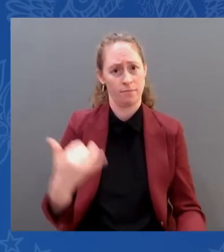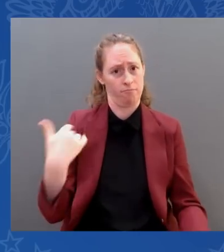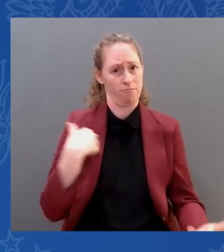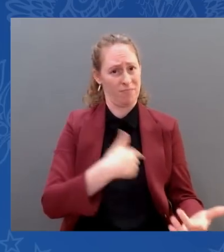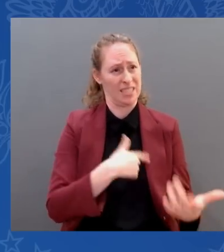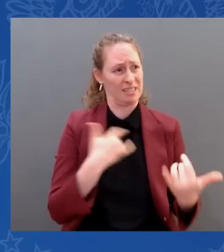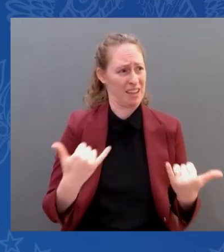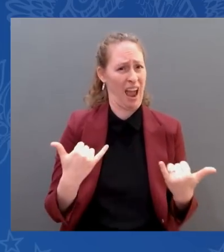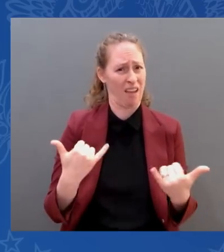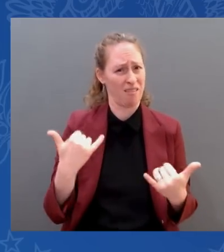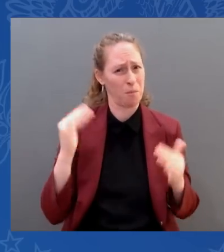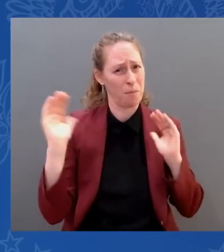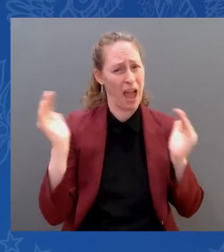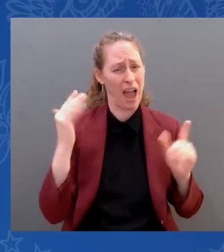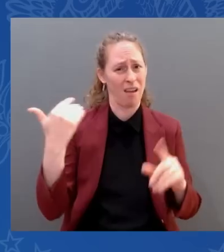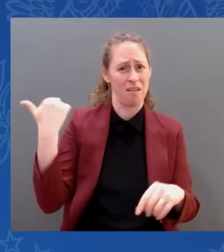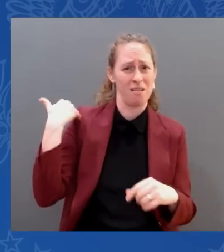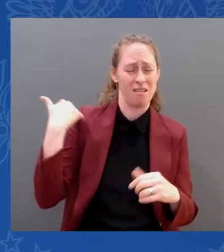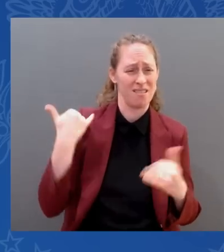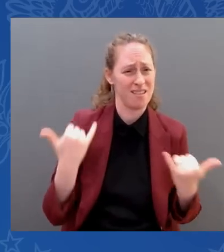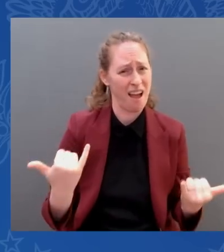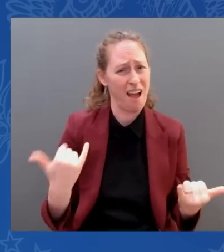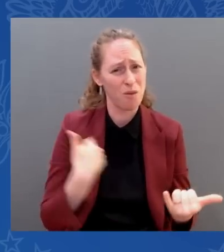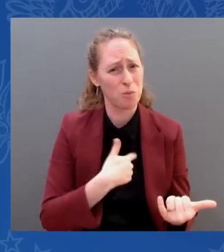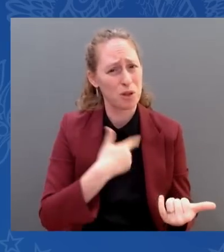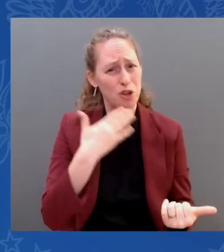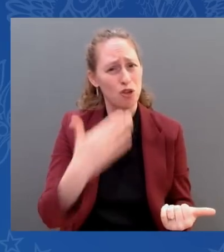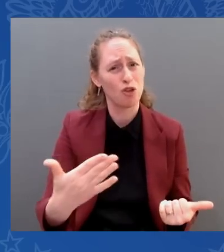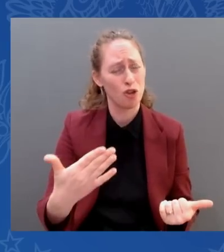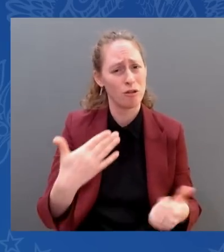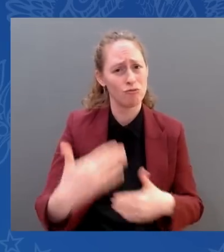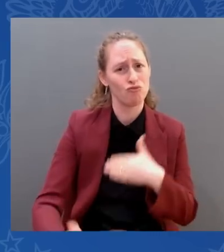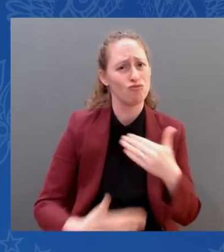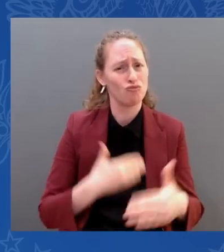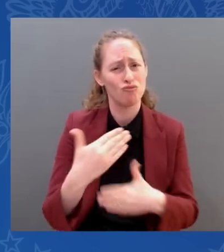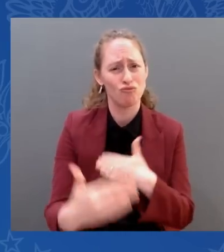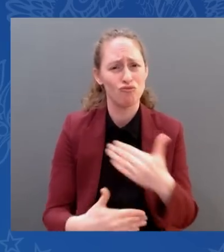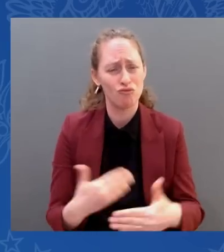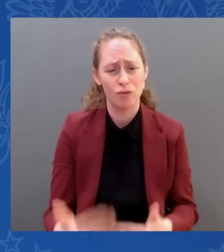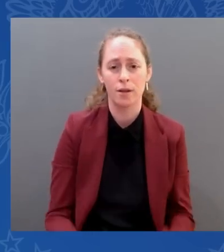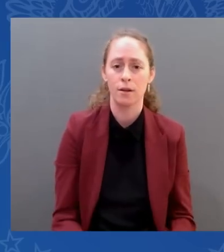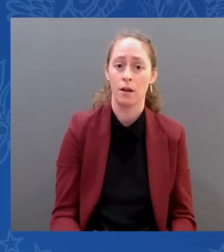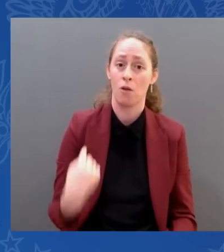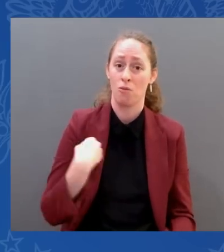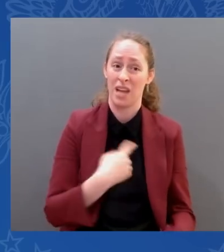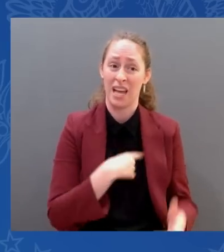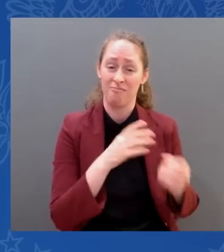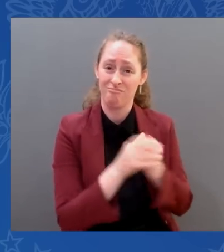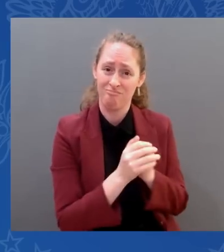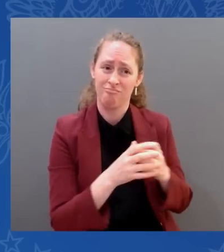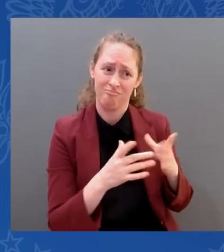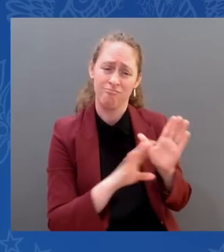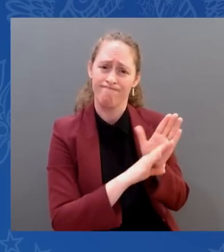a historic recovery and a new moment. And I count "recovery" as going from where we are today,